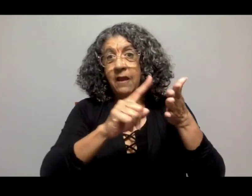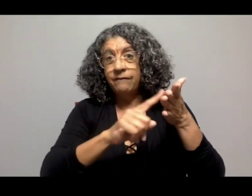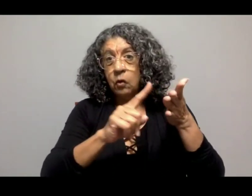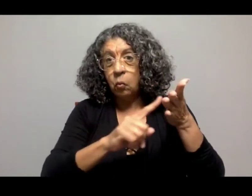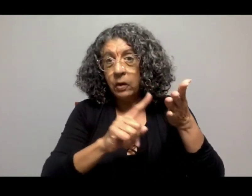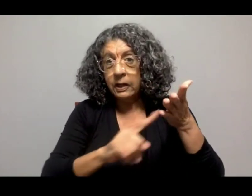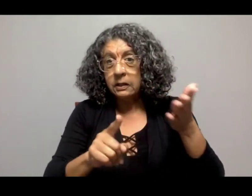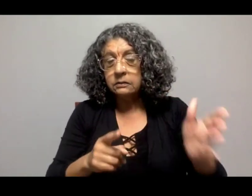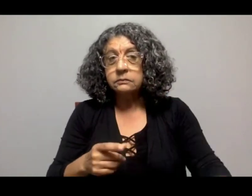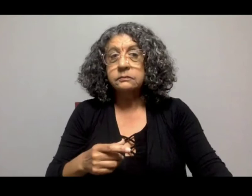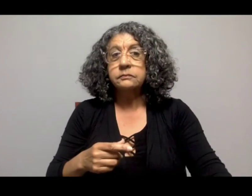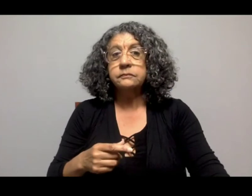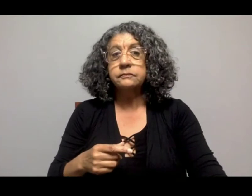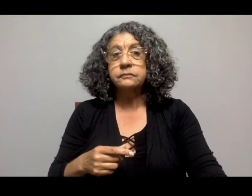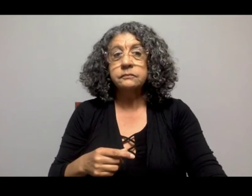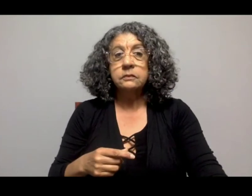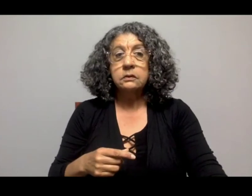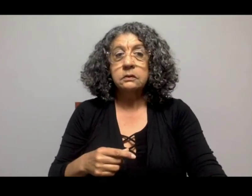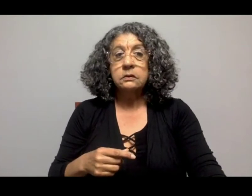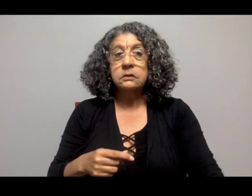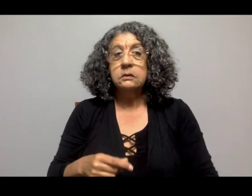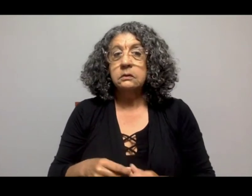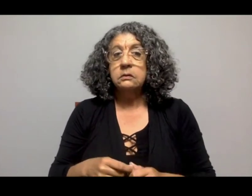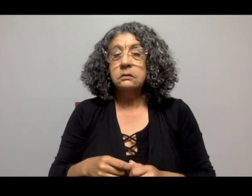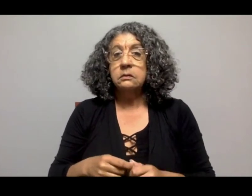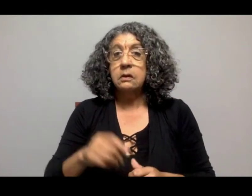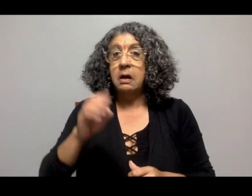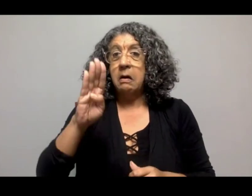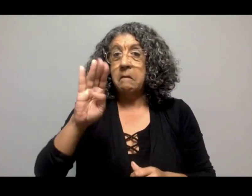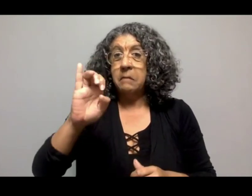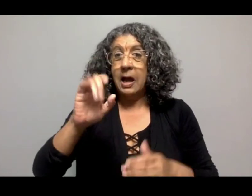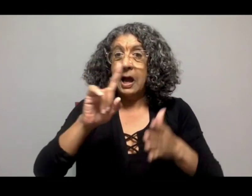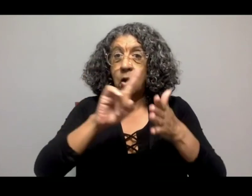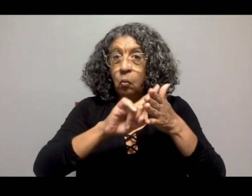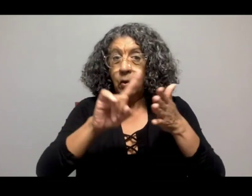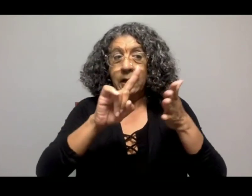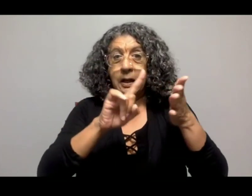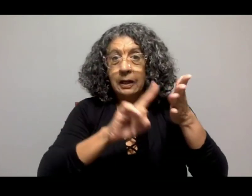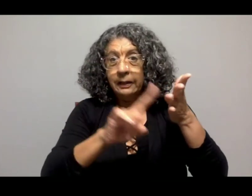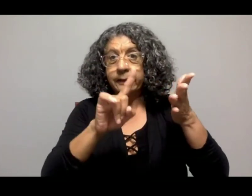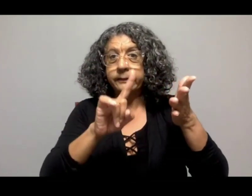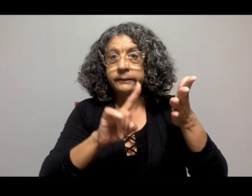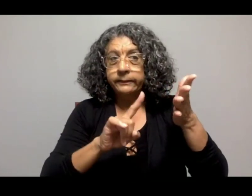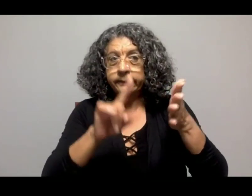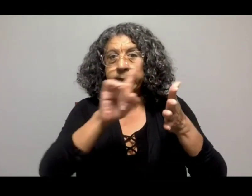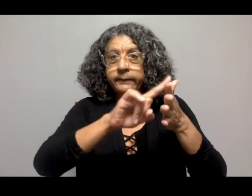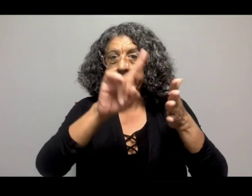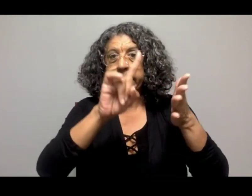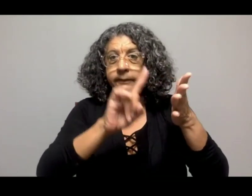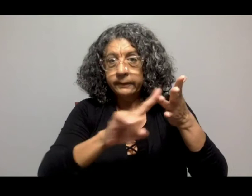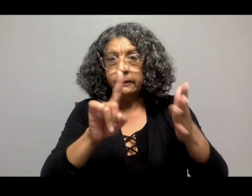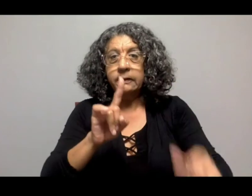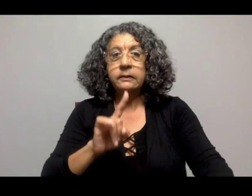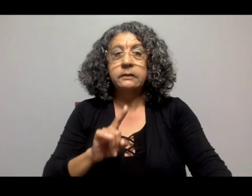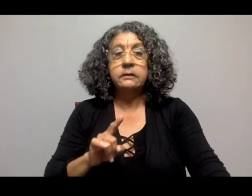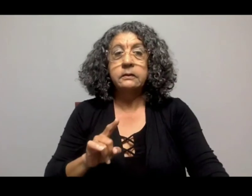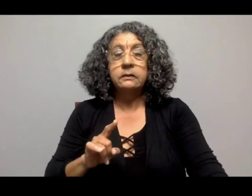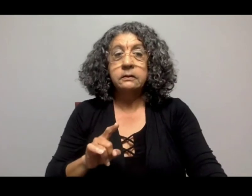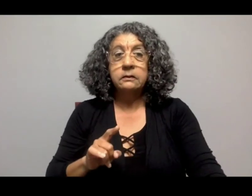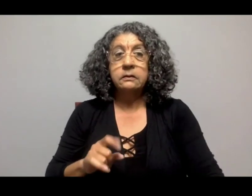they will pay on a weekly basis or bi-weekly which is every other week